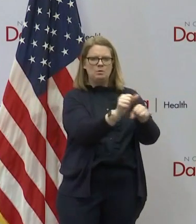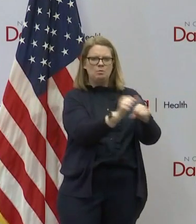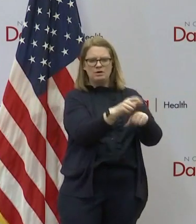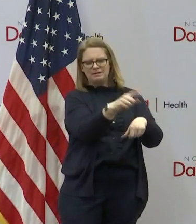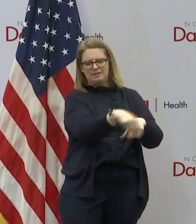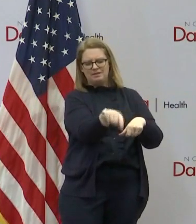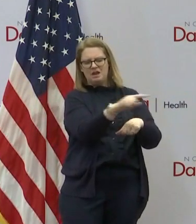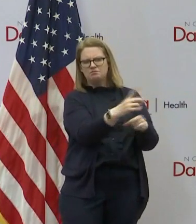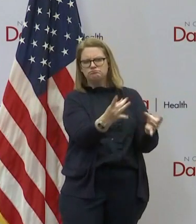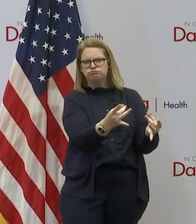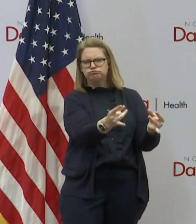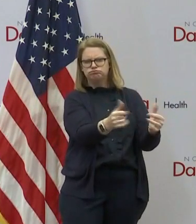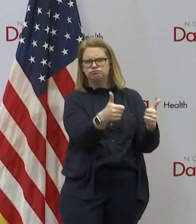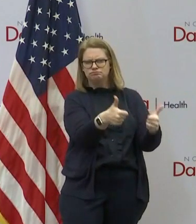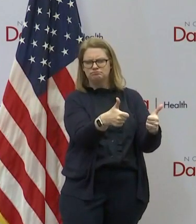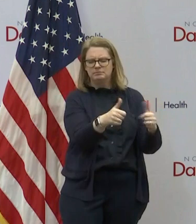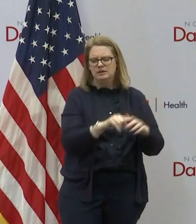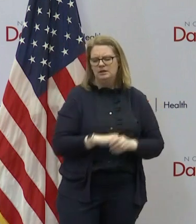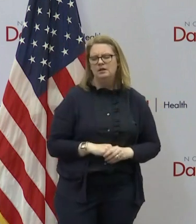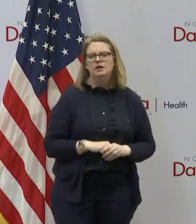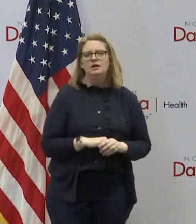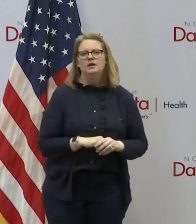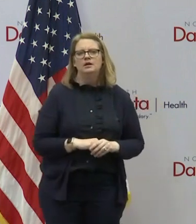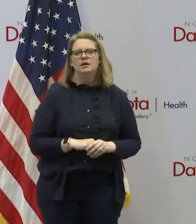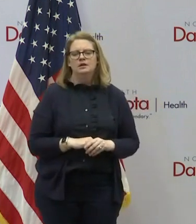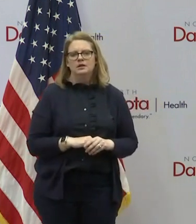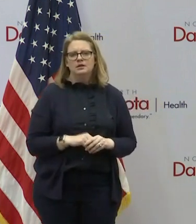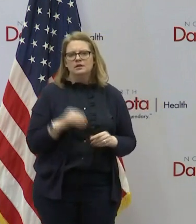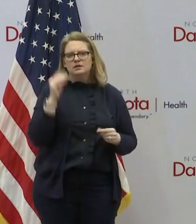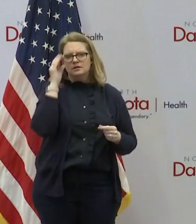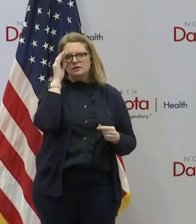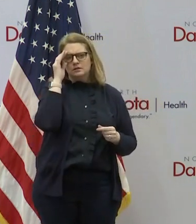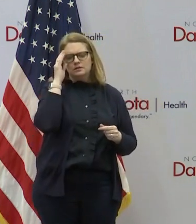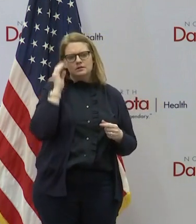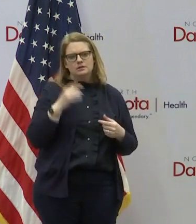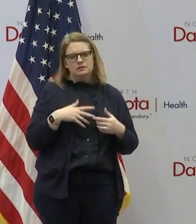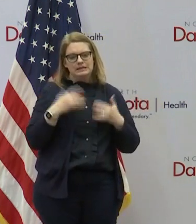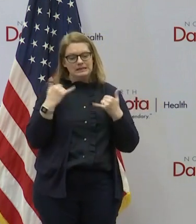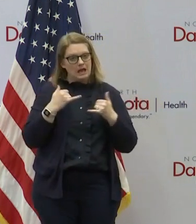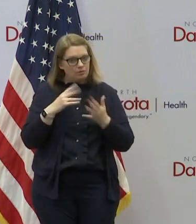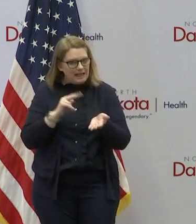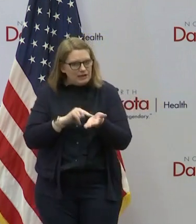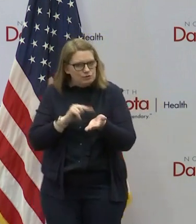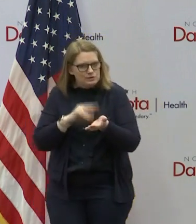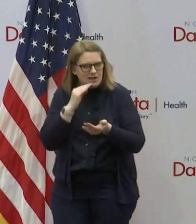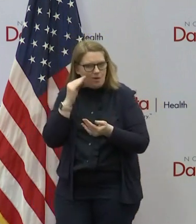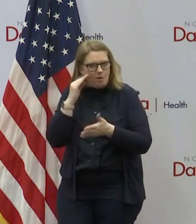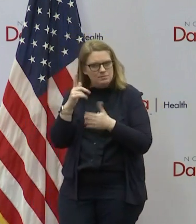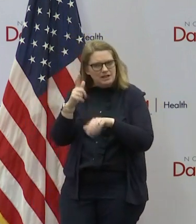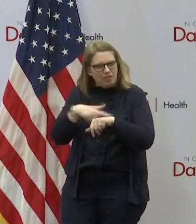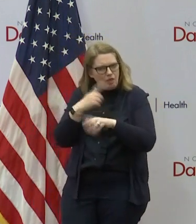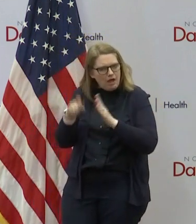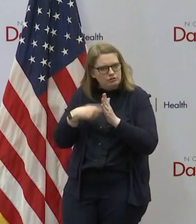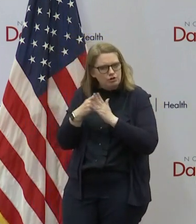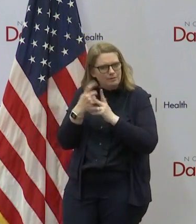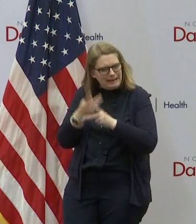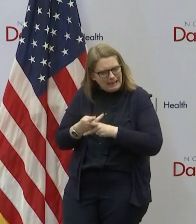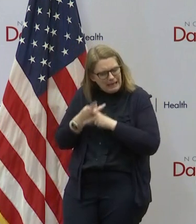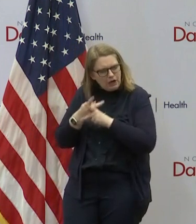AND FISH TO DOT AND THANK THE NORTH DAKOTA DEPARTMENT OF HEALTH AND THE NATIONAL GUARD AND OTHERS THERE TO MAKE THAT